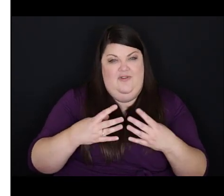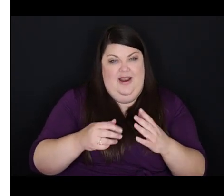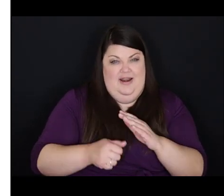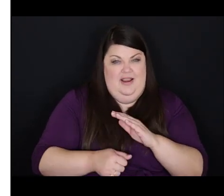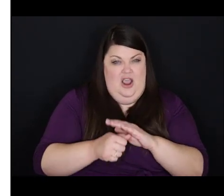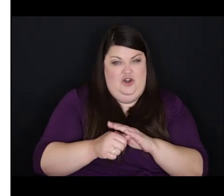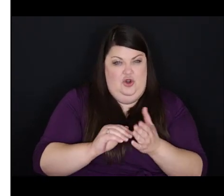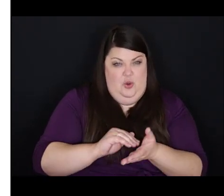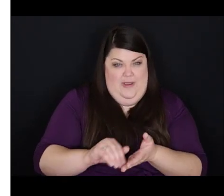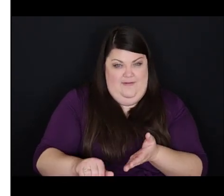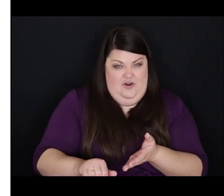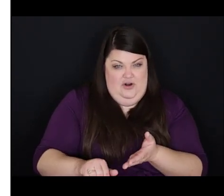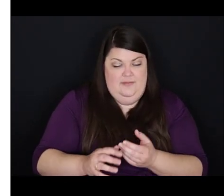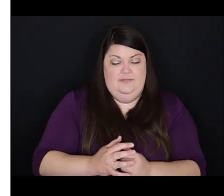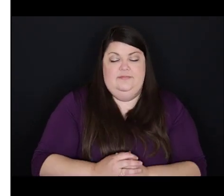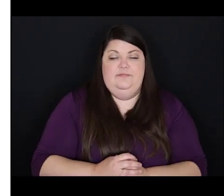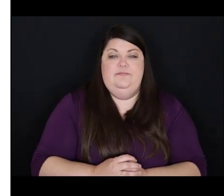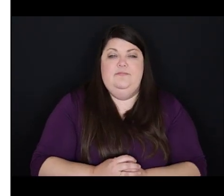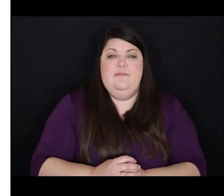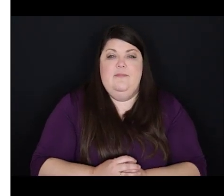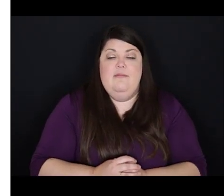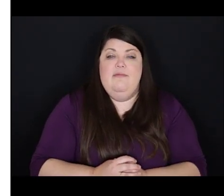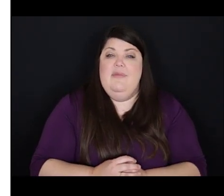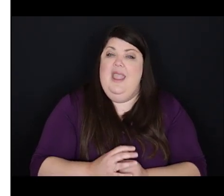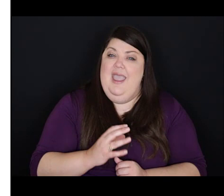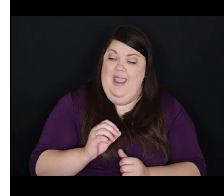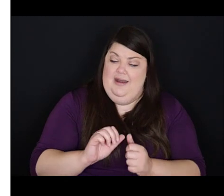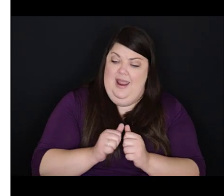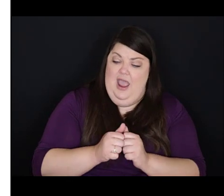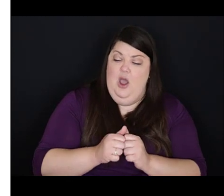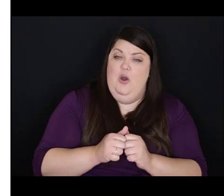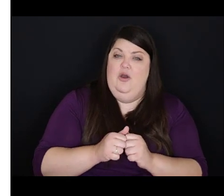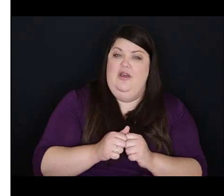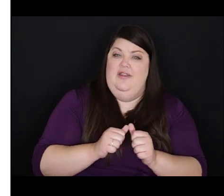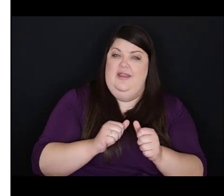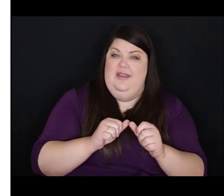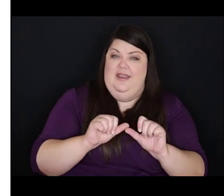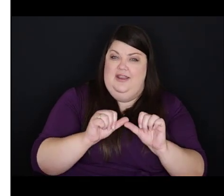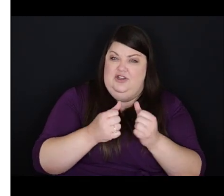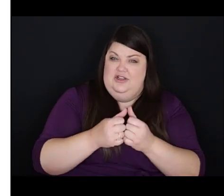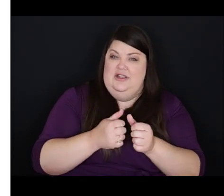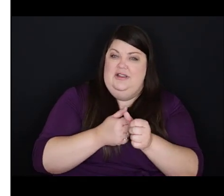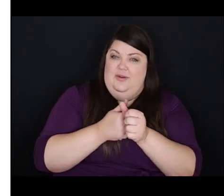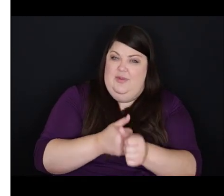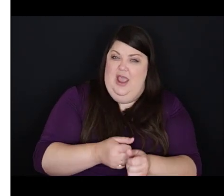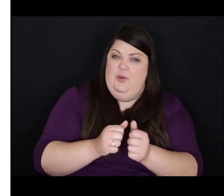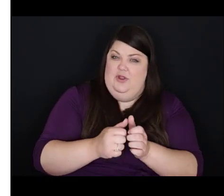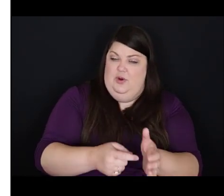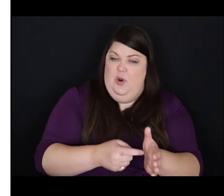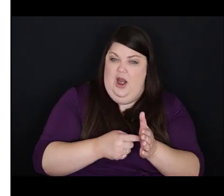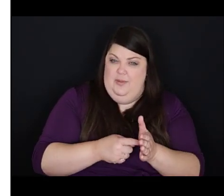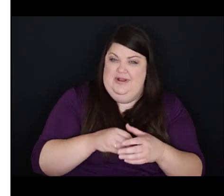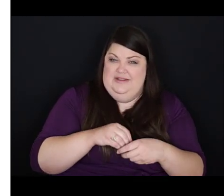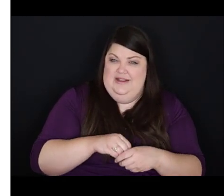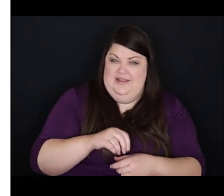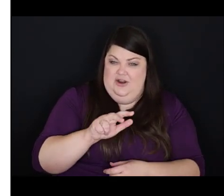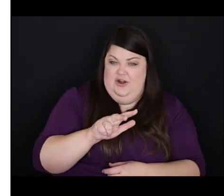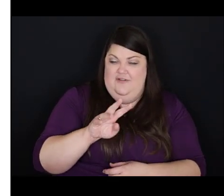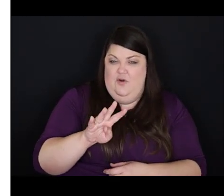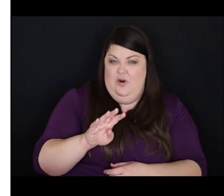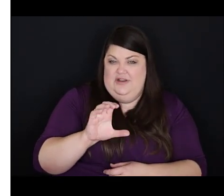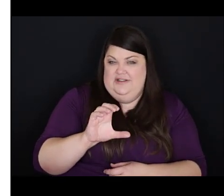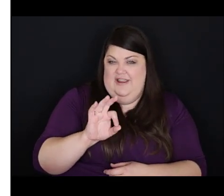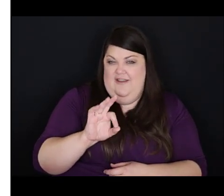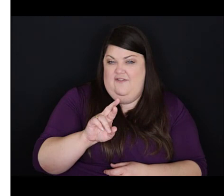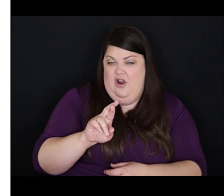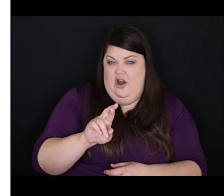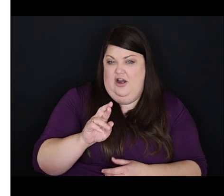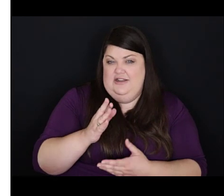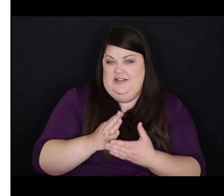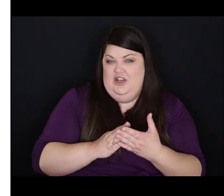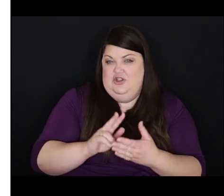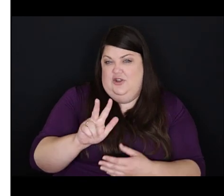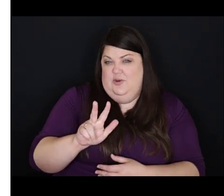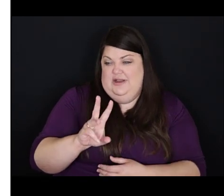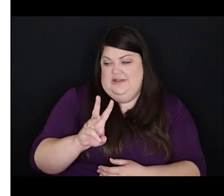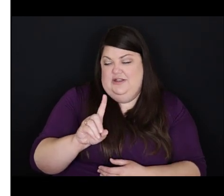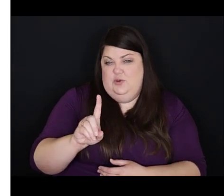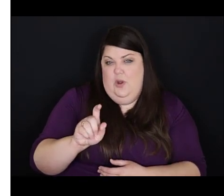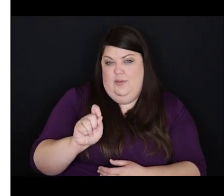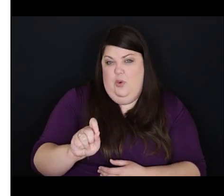and how the agency has complied with the requirements in 34 C.F.R. § 361.26.